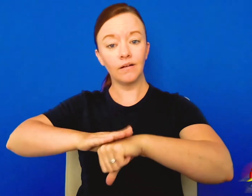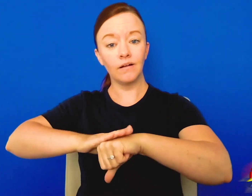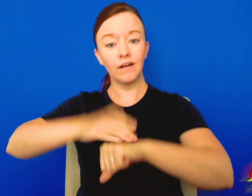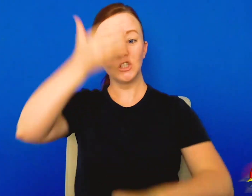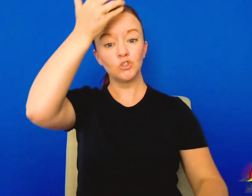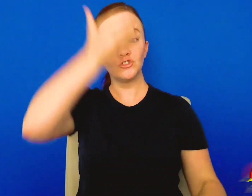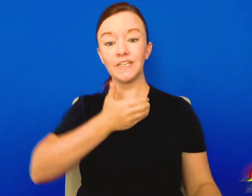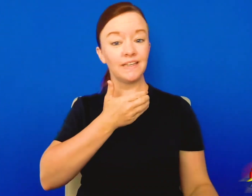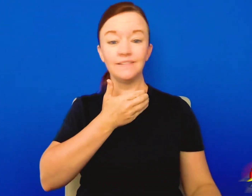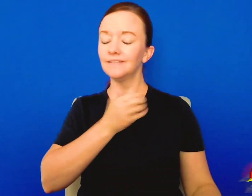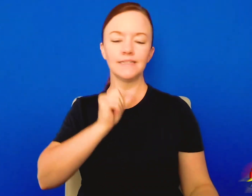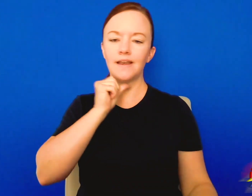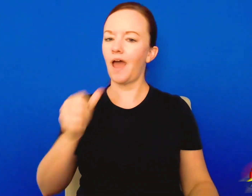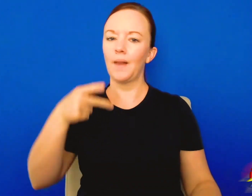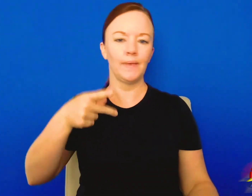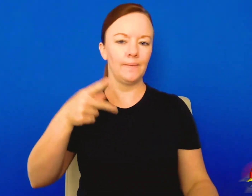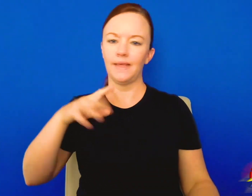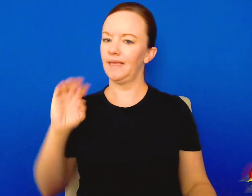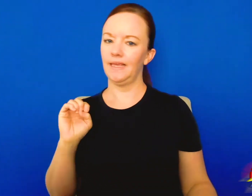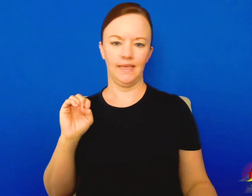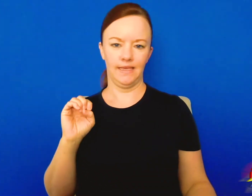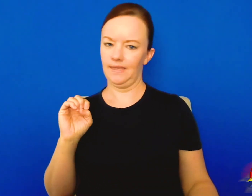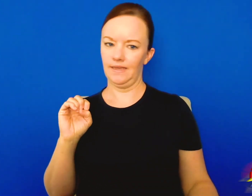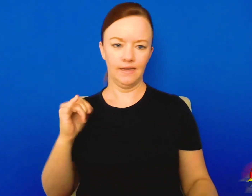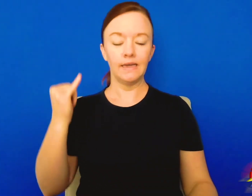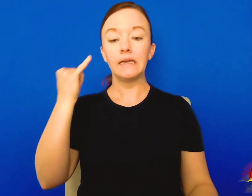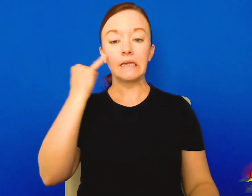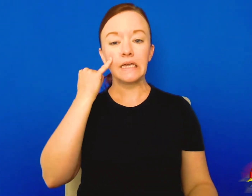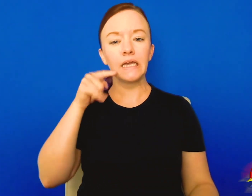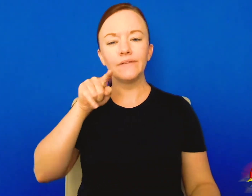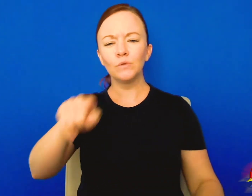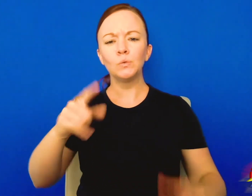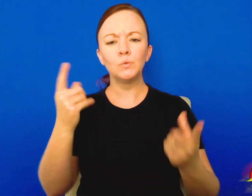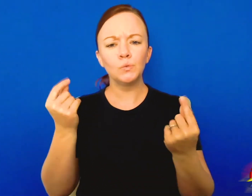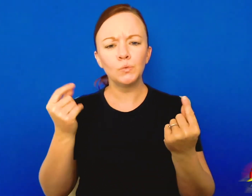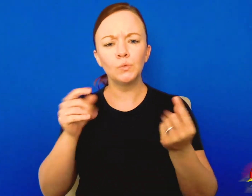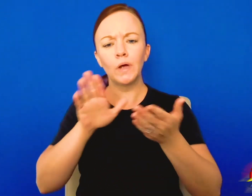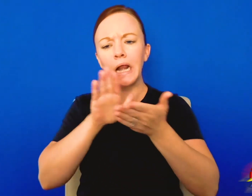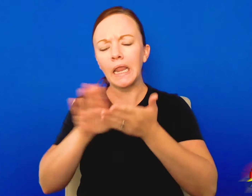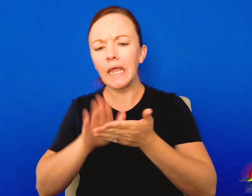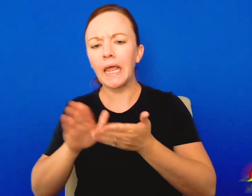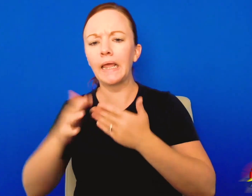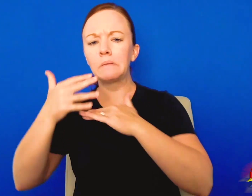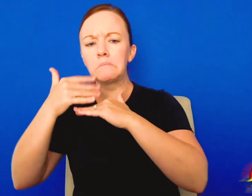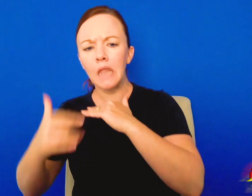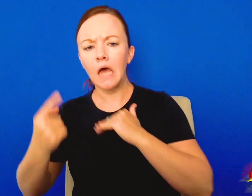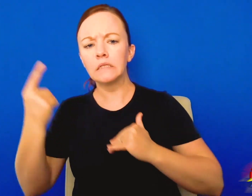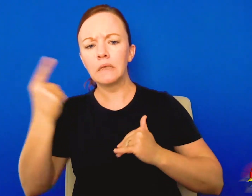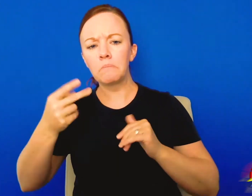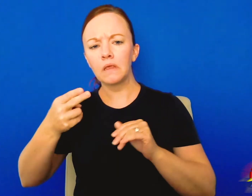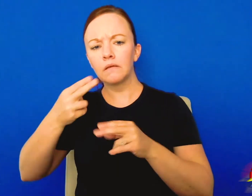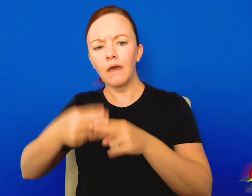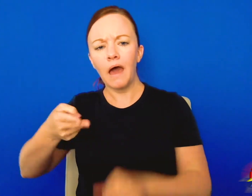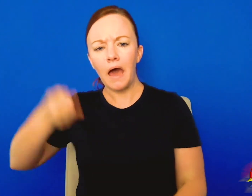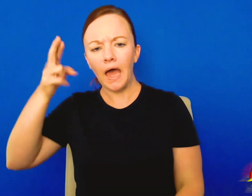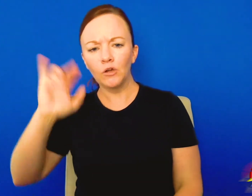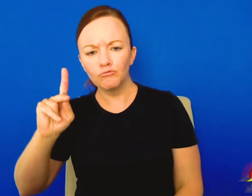PLEASE NOTE-THESE SHIELDS ARE NOT PPE AND IF YOU ARE PERFORMING HIGH-RISK ACTIVITY YOU WILL NEED TO